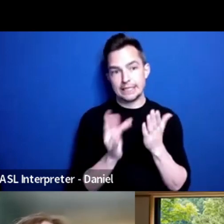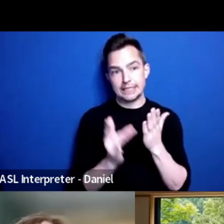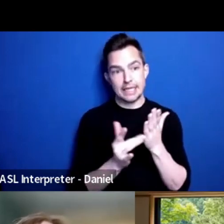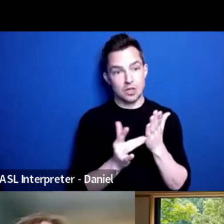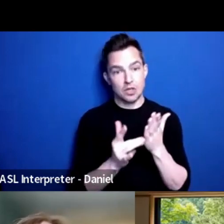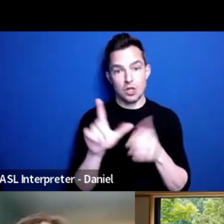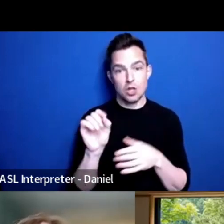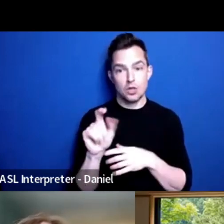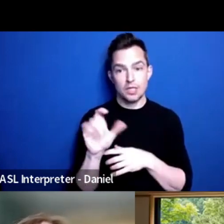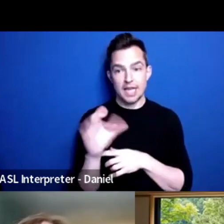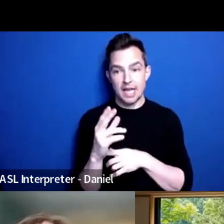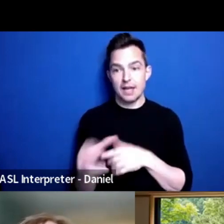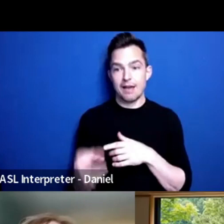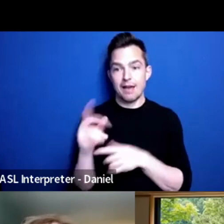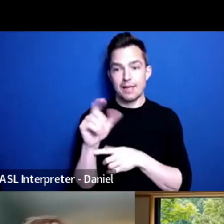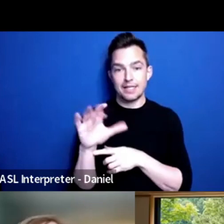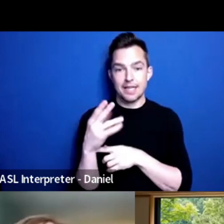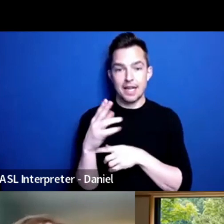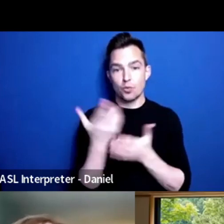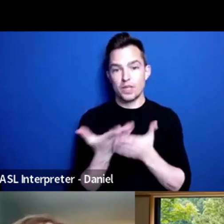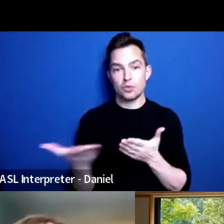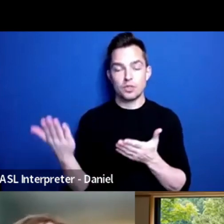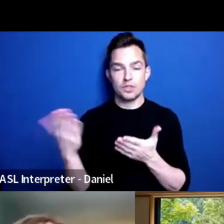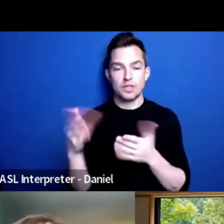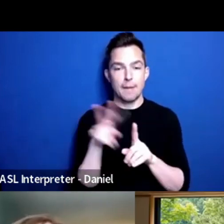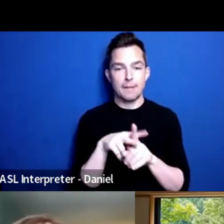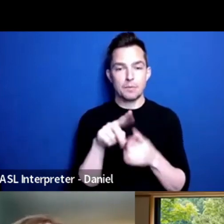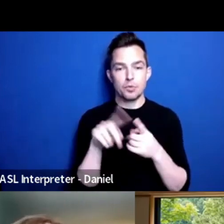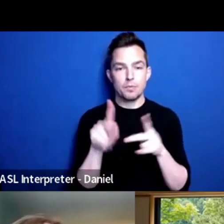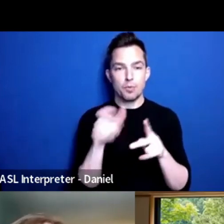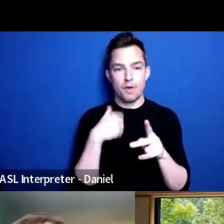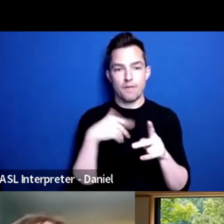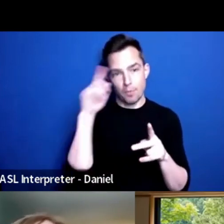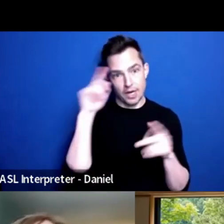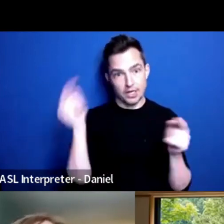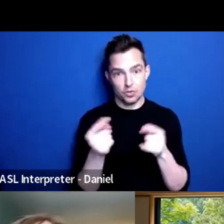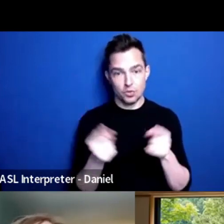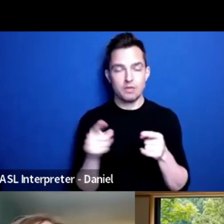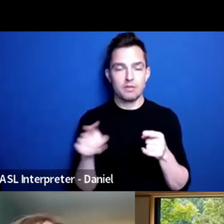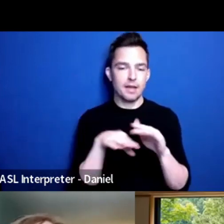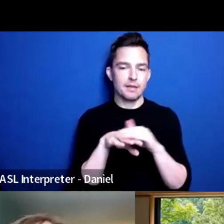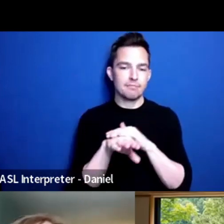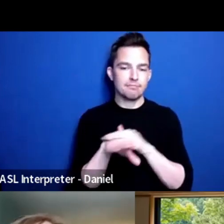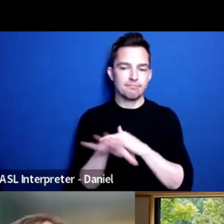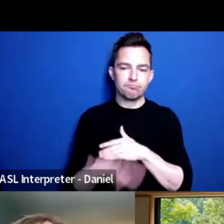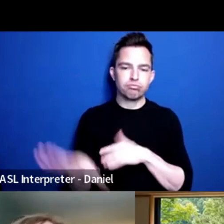and high tech resources that are applicable to individuals with brain injury that people can access across all the states.